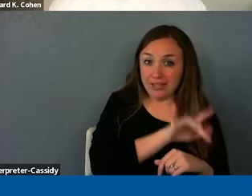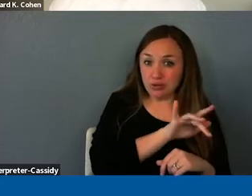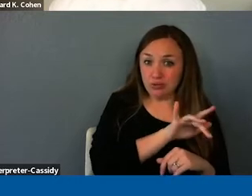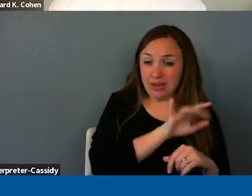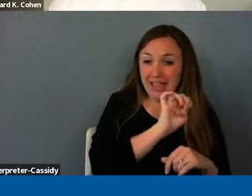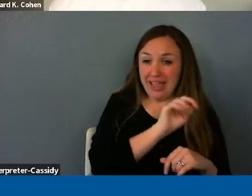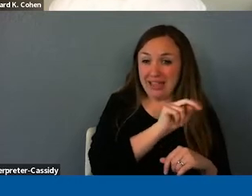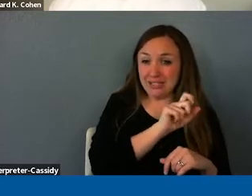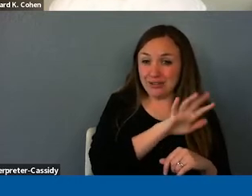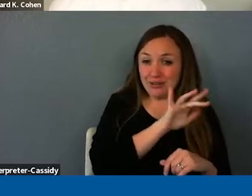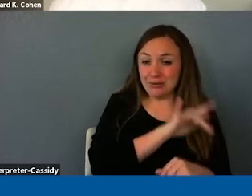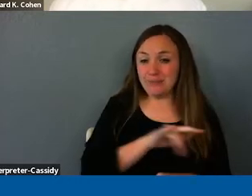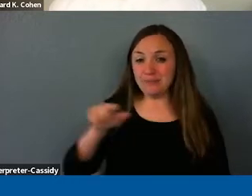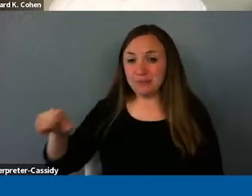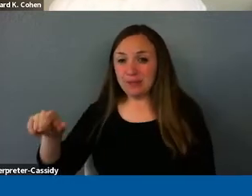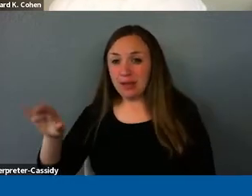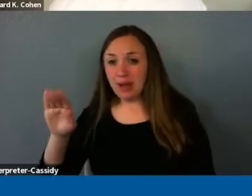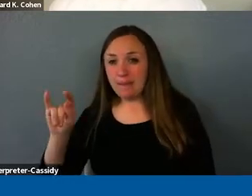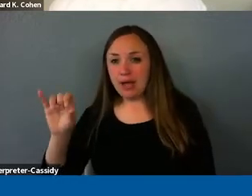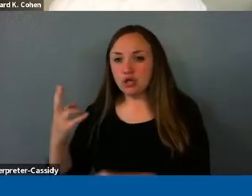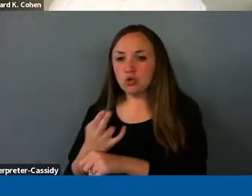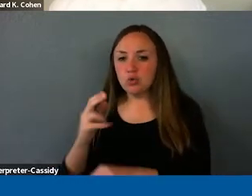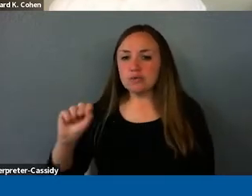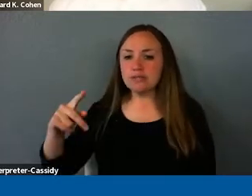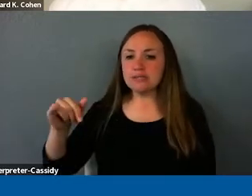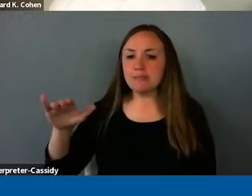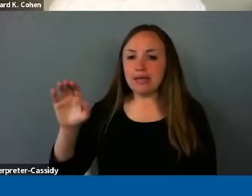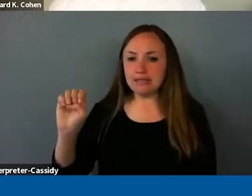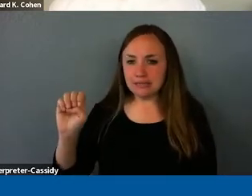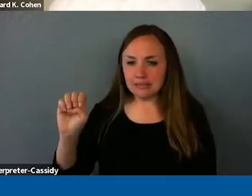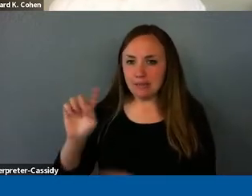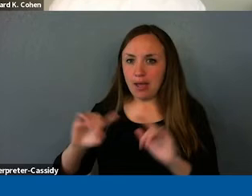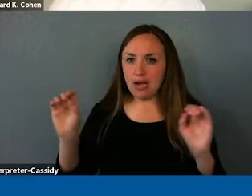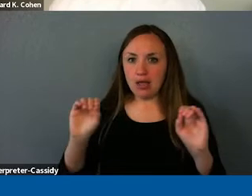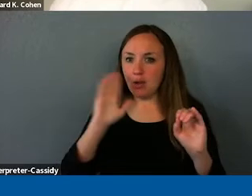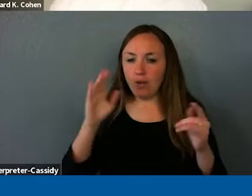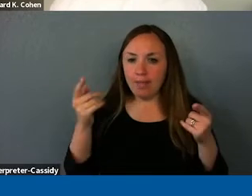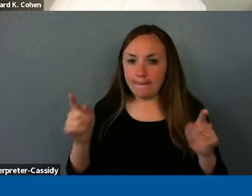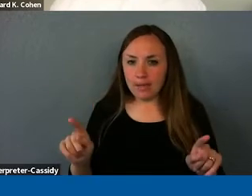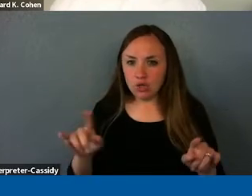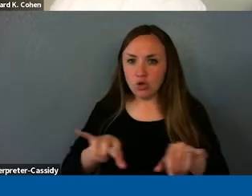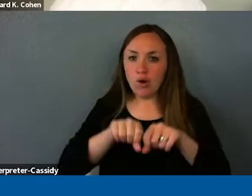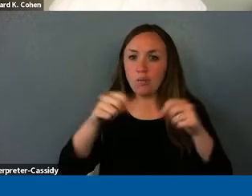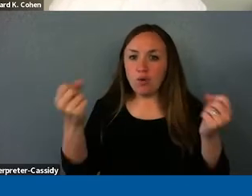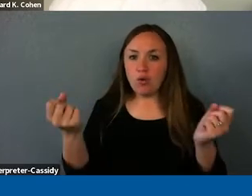You've told the user that this is a button and they will try to use the space key, but nothing will happen. You've broken the contract.